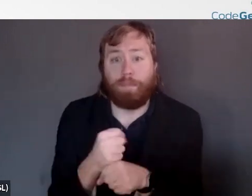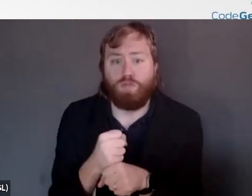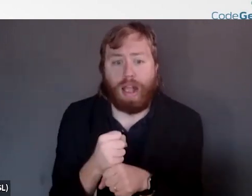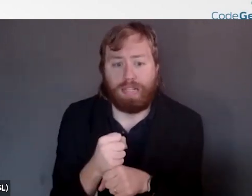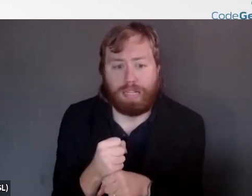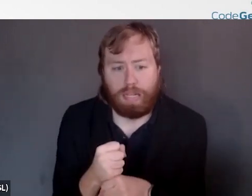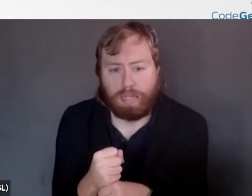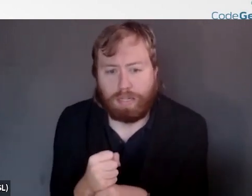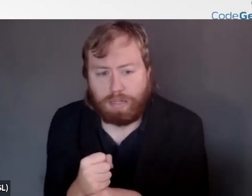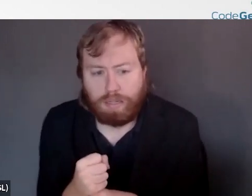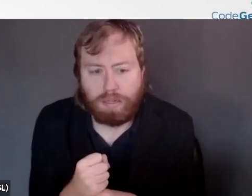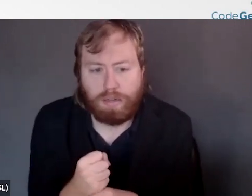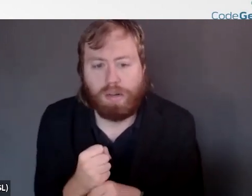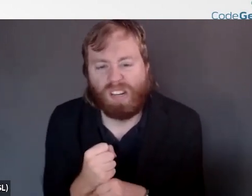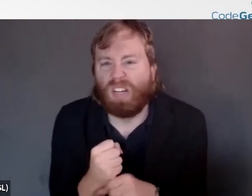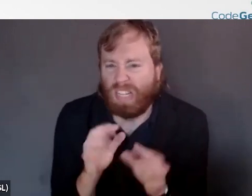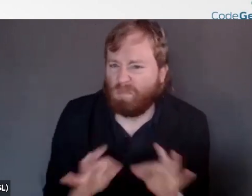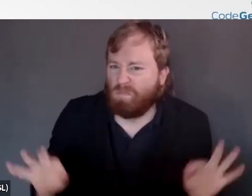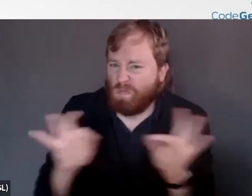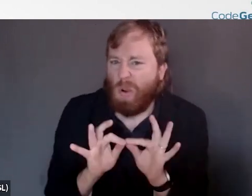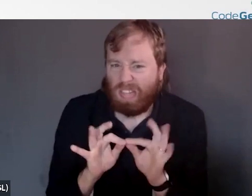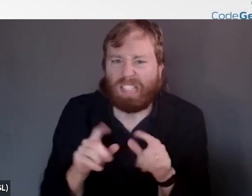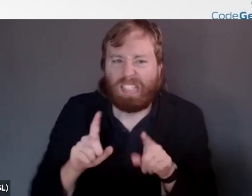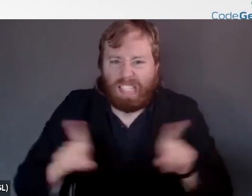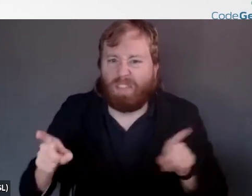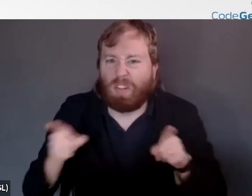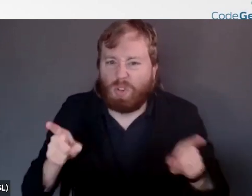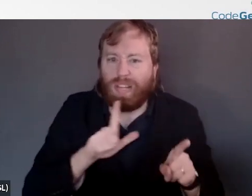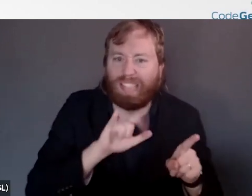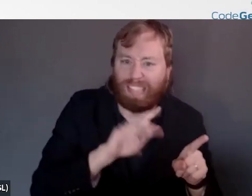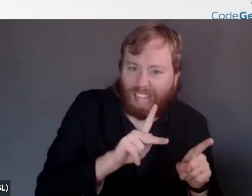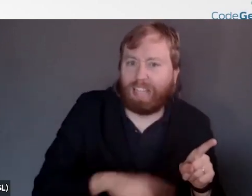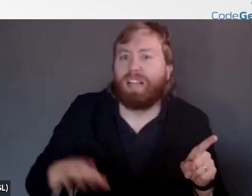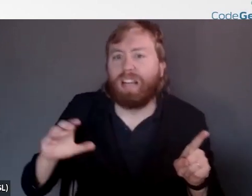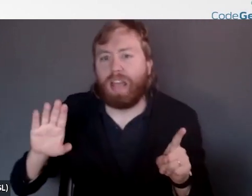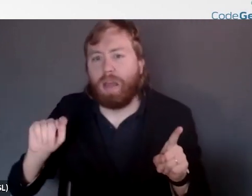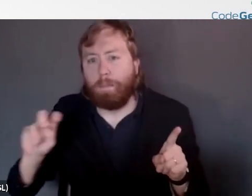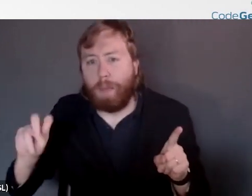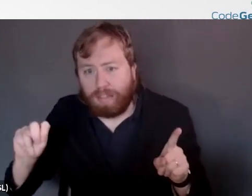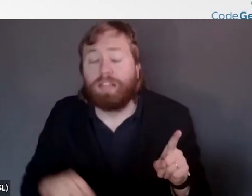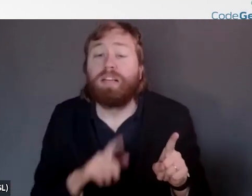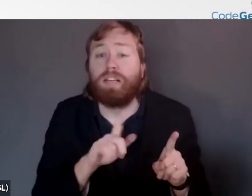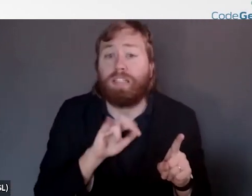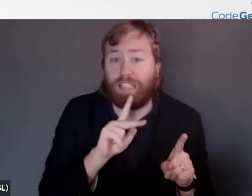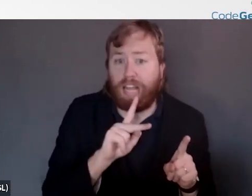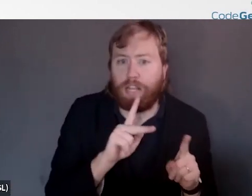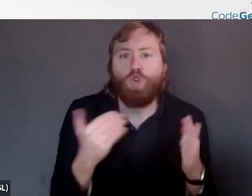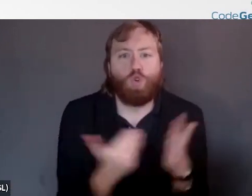As we mentioned behavior, links take the visitor to a new location. Buttons trigger an action on the page.